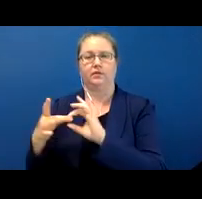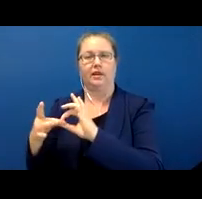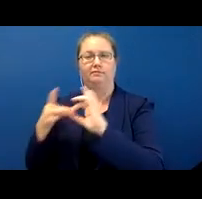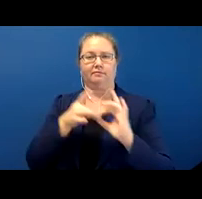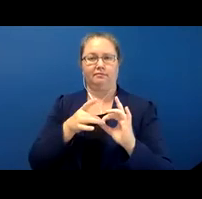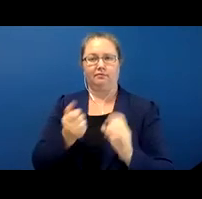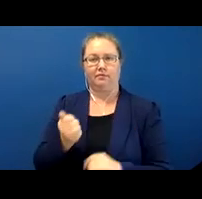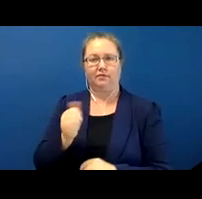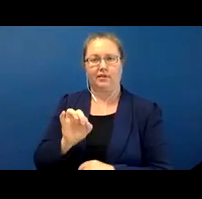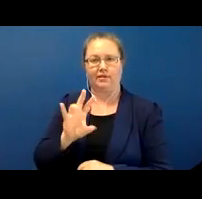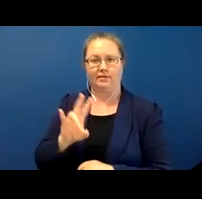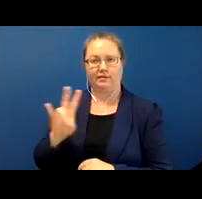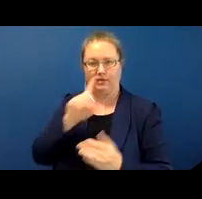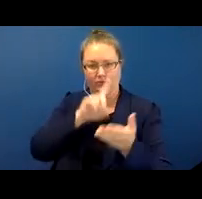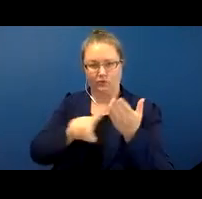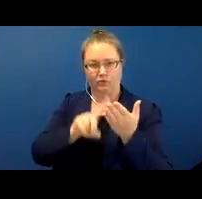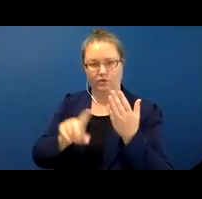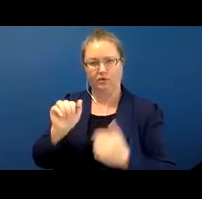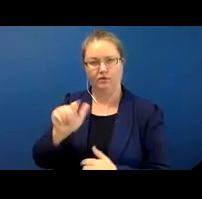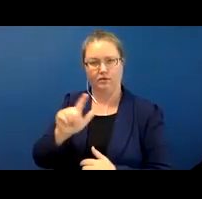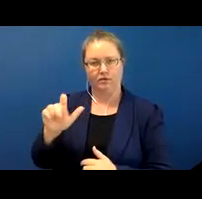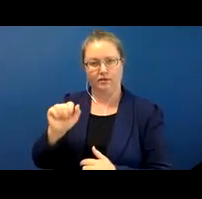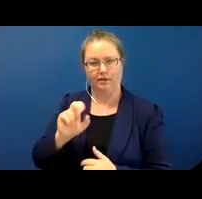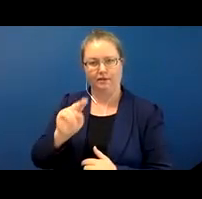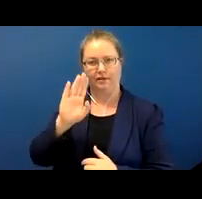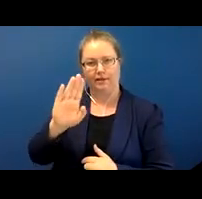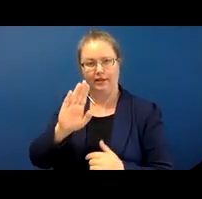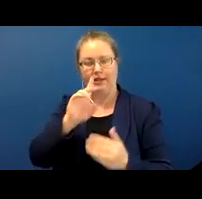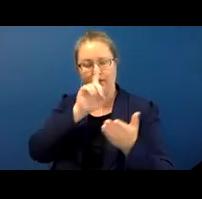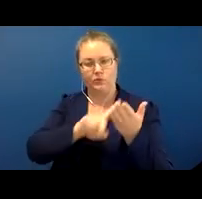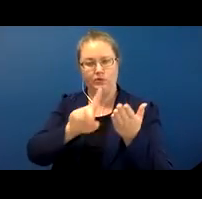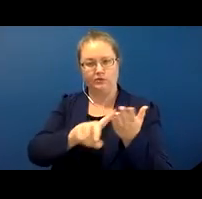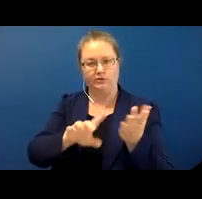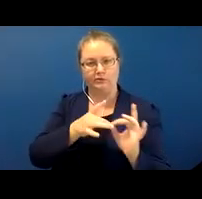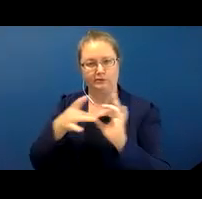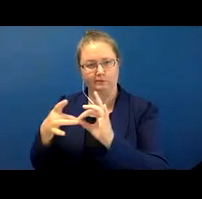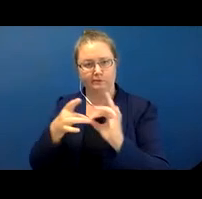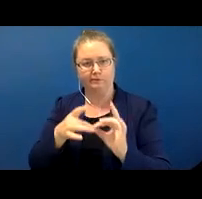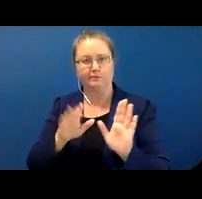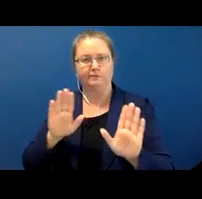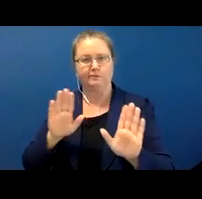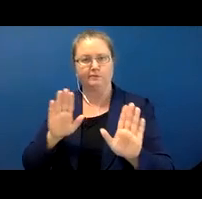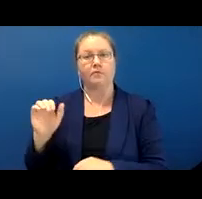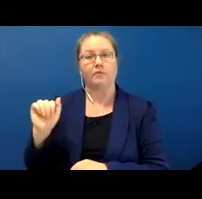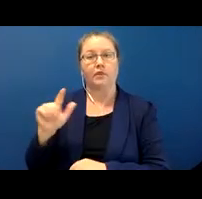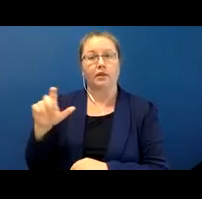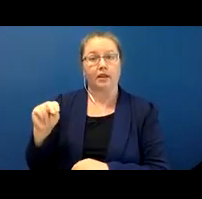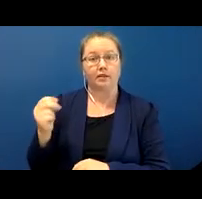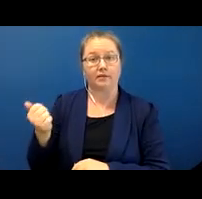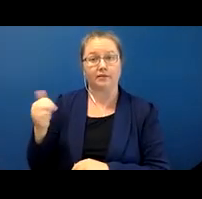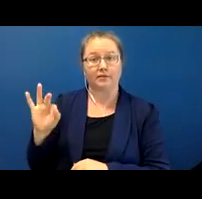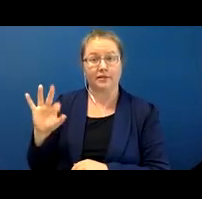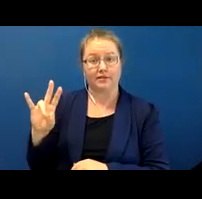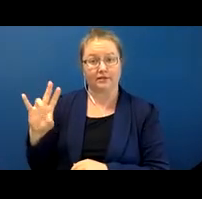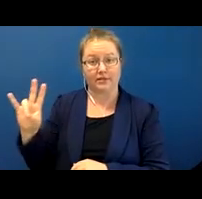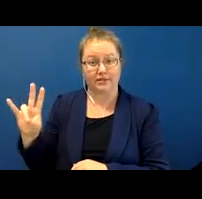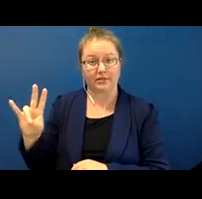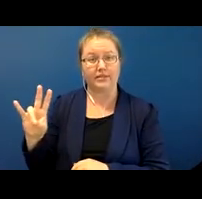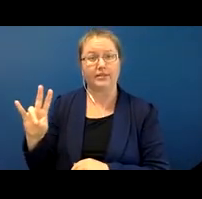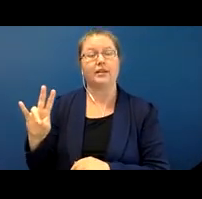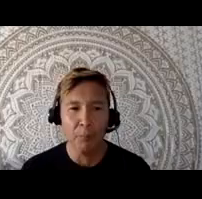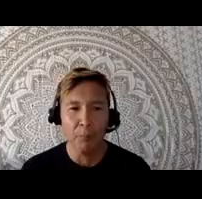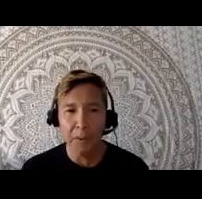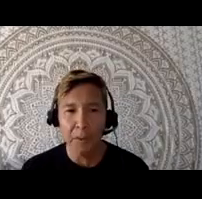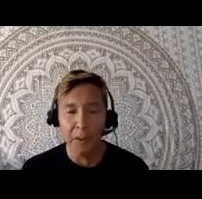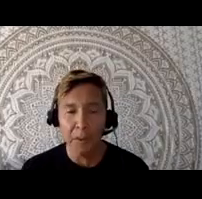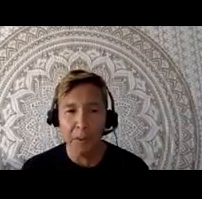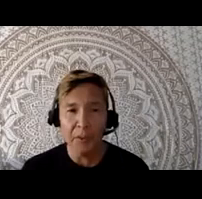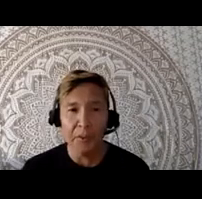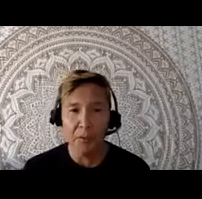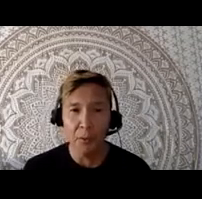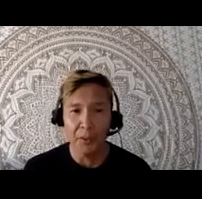1977 kind of typological research. In Allan 1977 he actually uses these Navajo examples